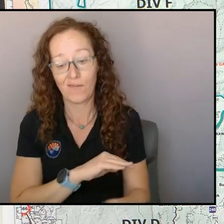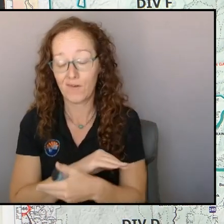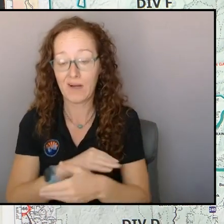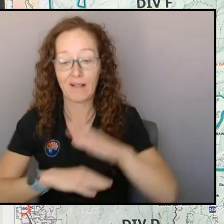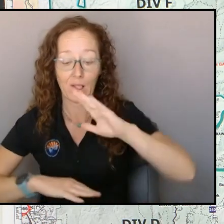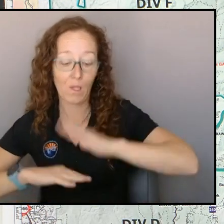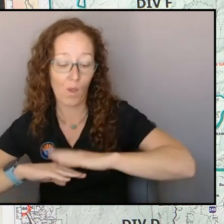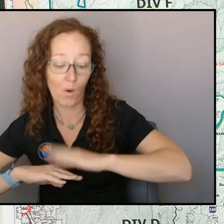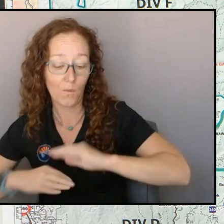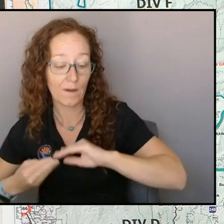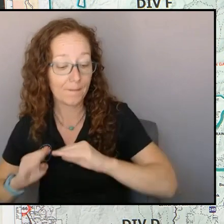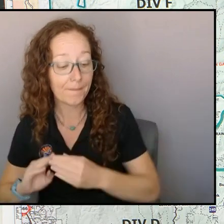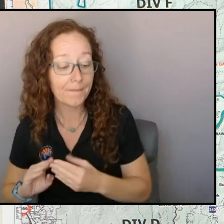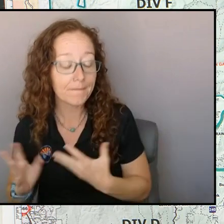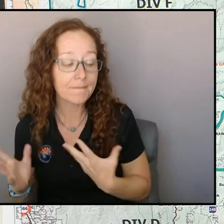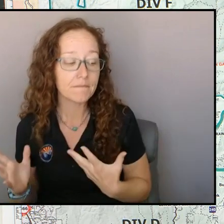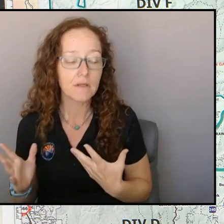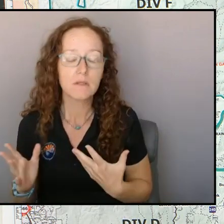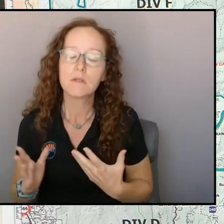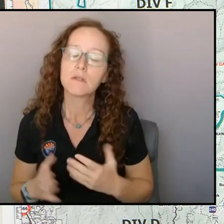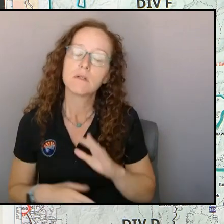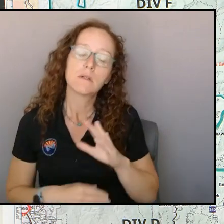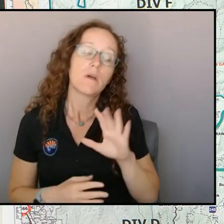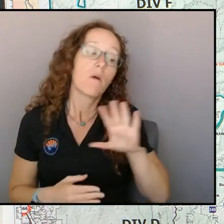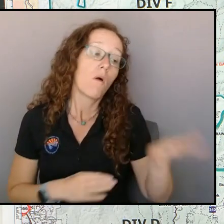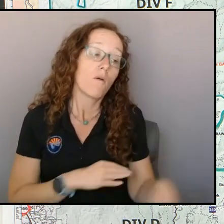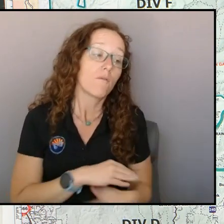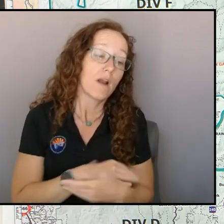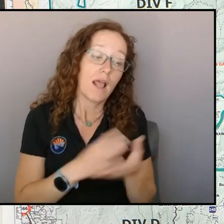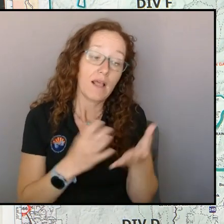at our overnight humidity recoveries, still looking pretty